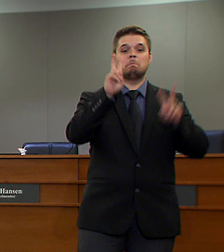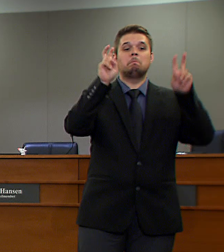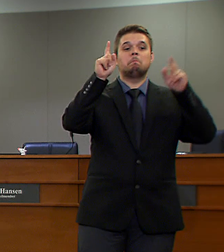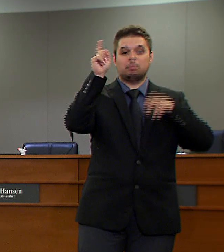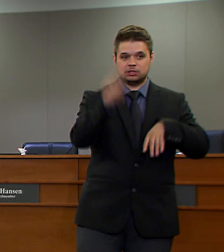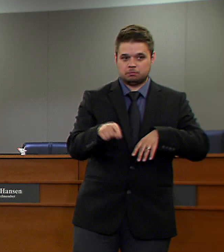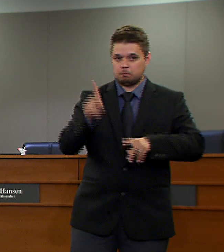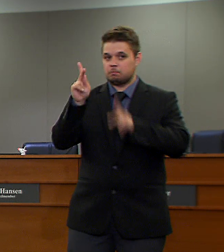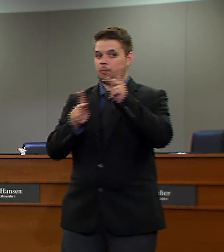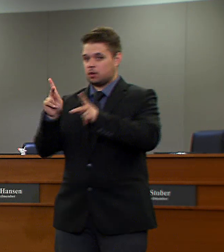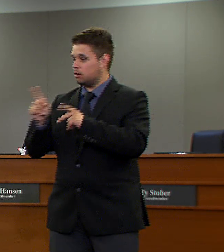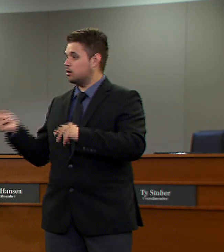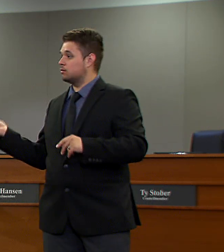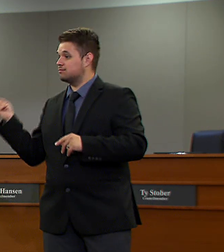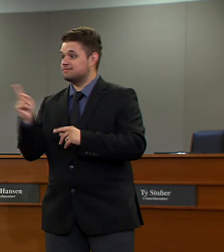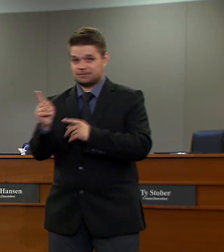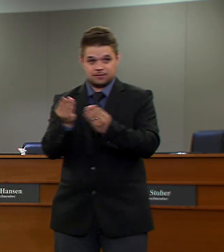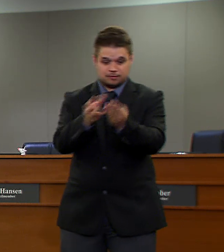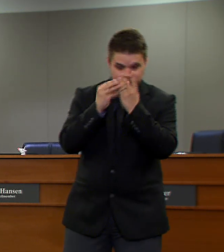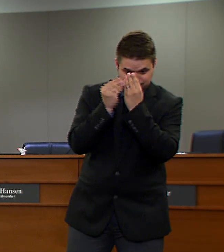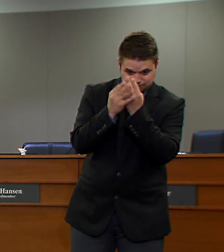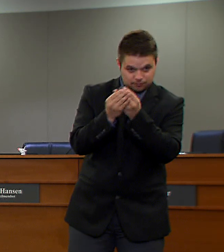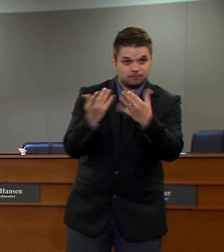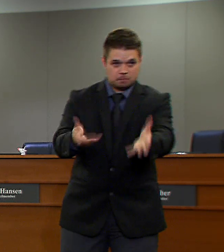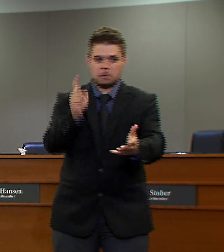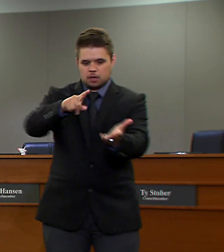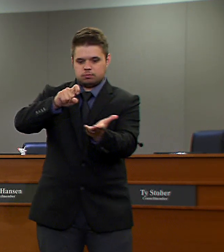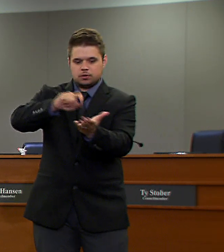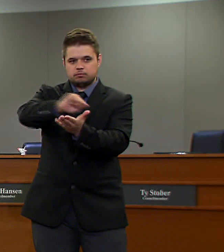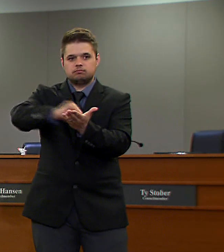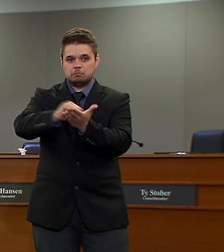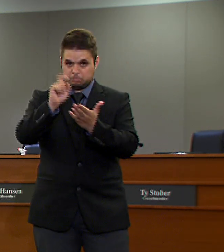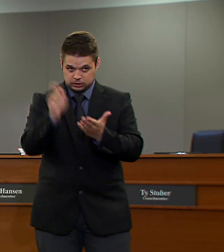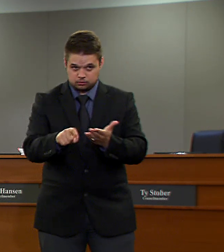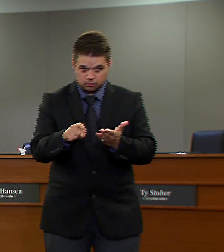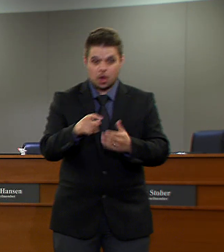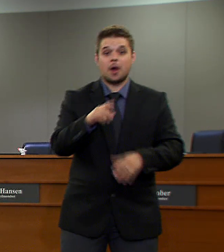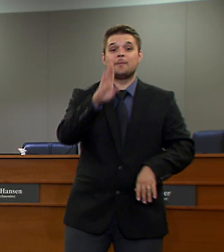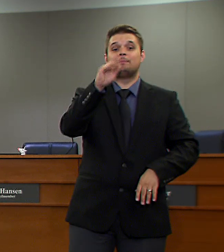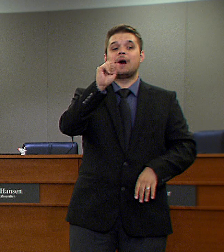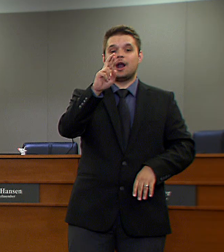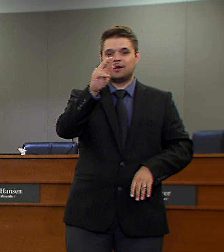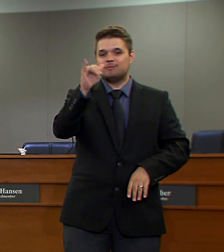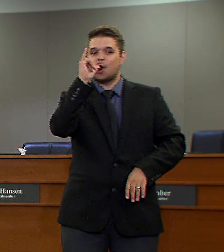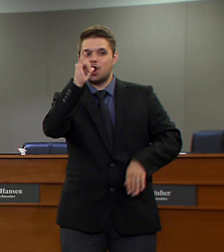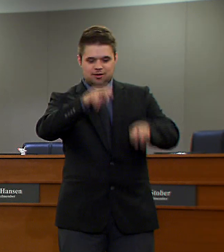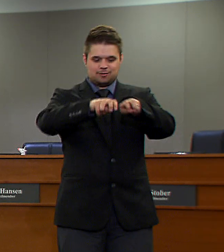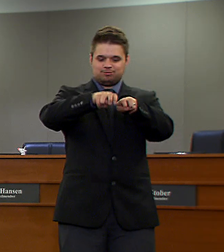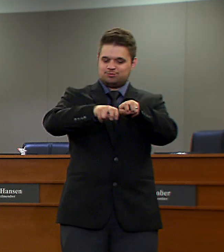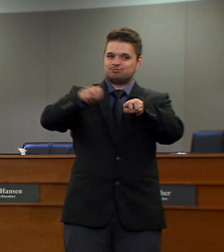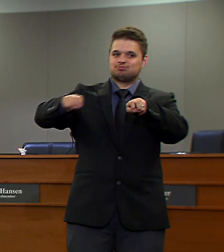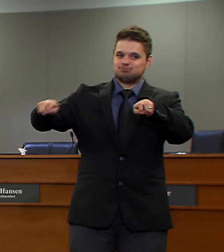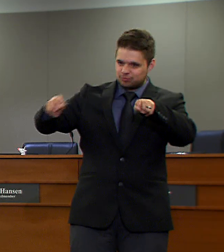And it is strongly suggested that customers wear a cloth face covering any time they are not